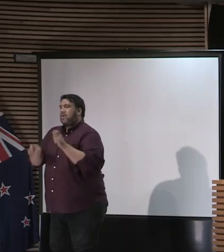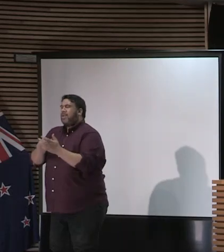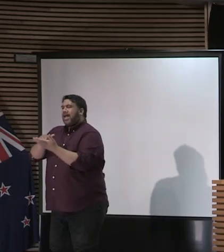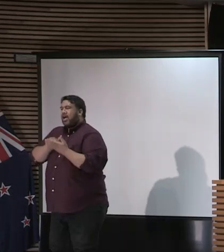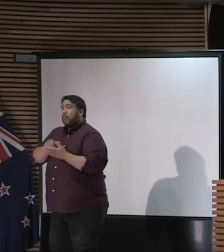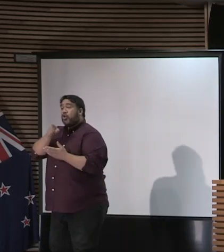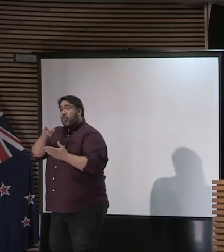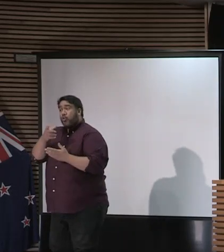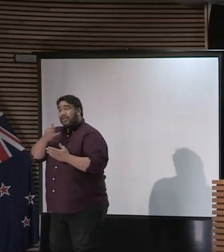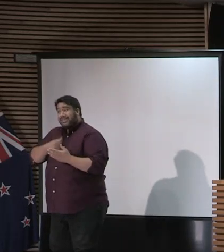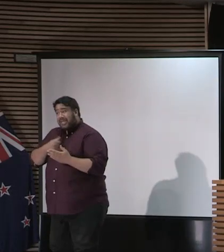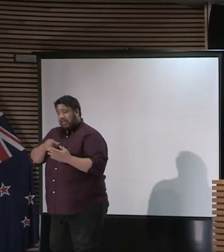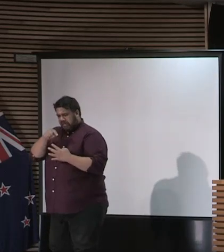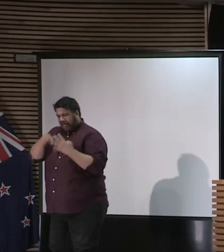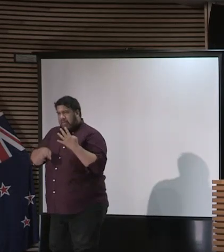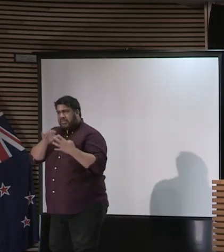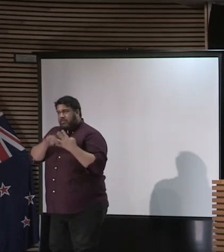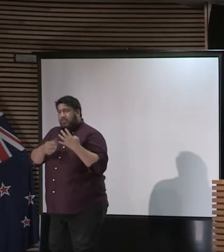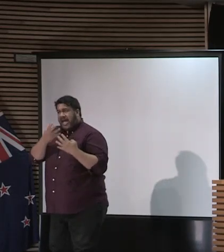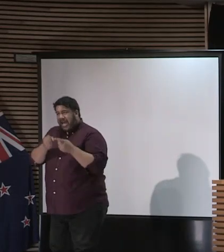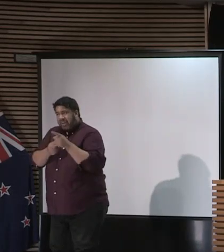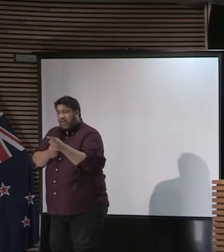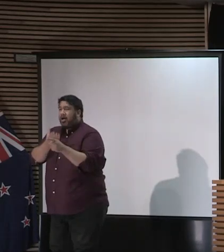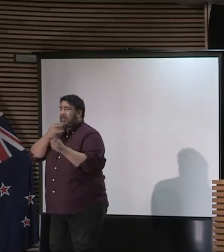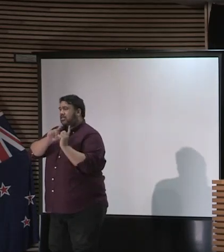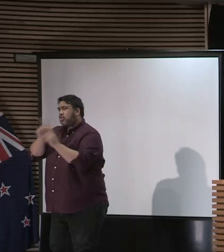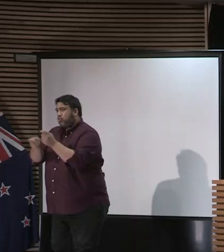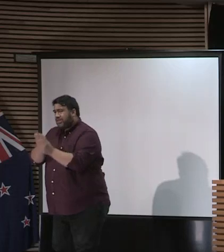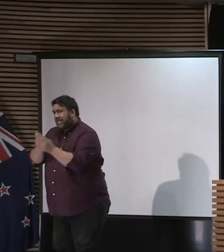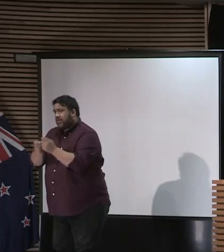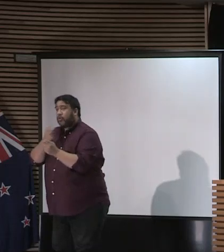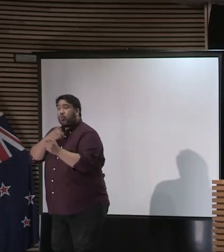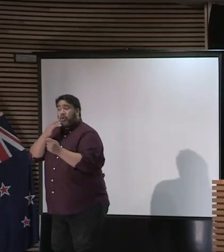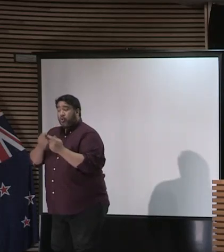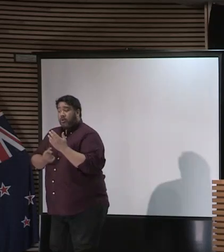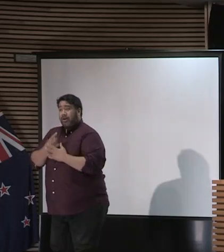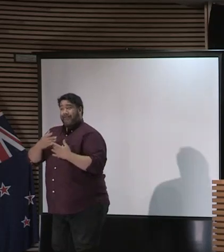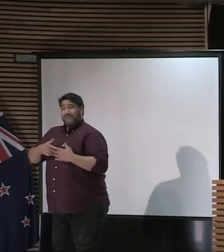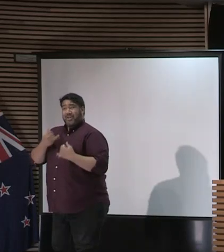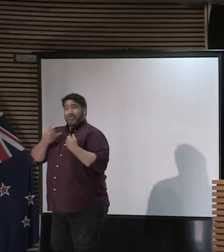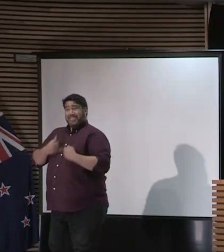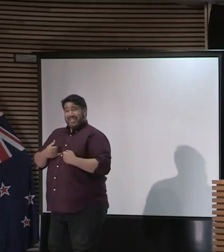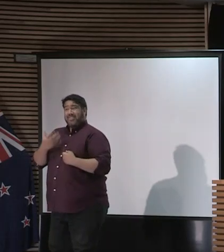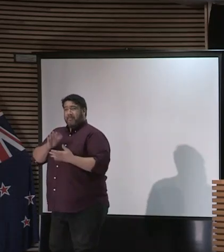call upon all New Zealanders to help us. If you have symptoms, get a test, because